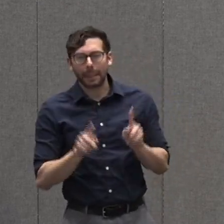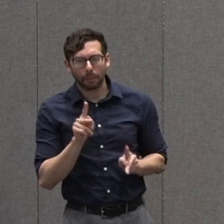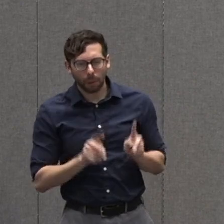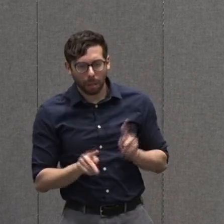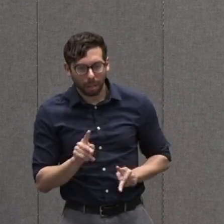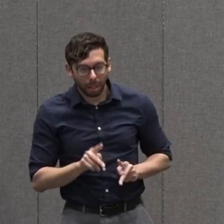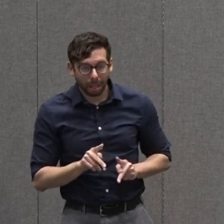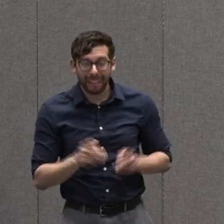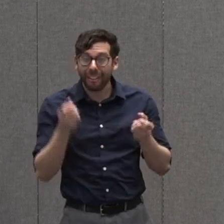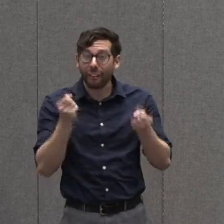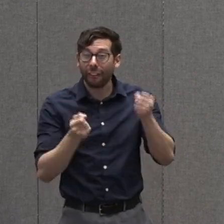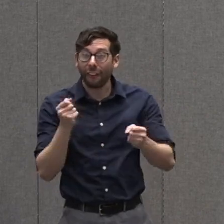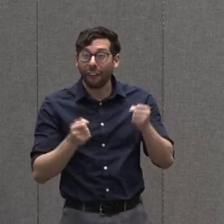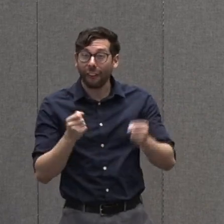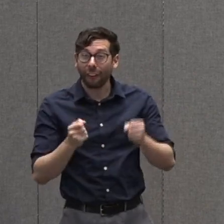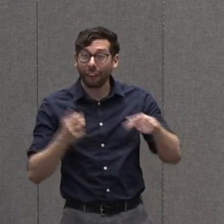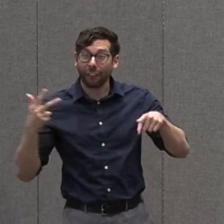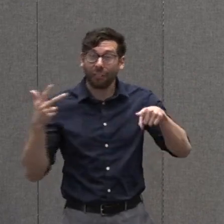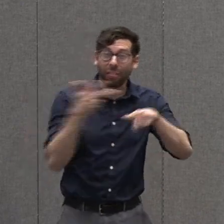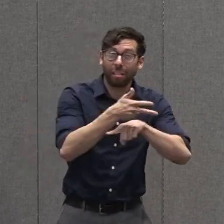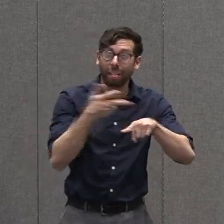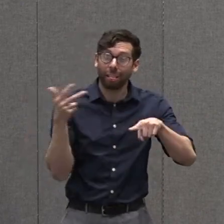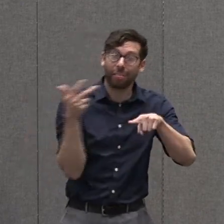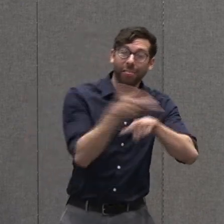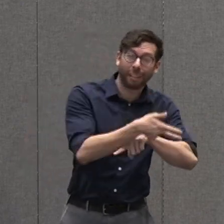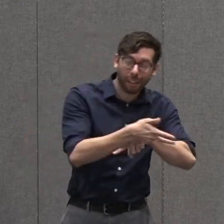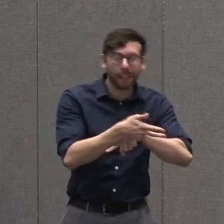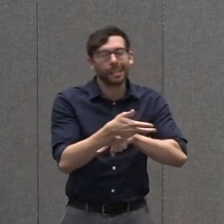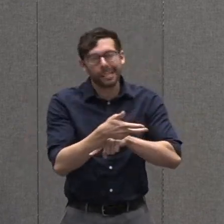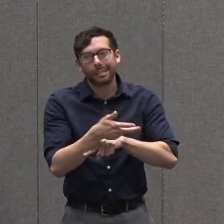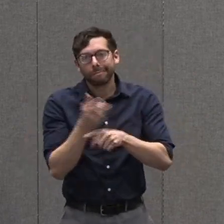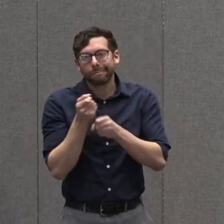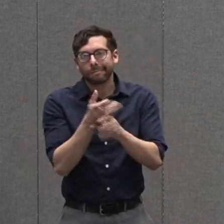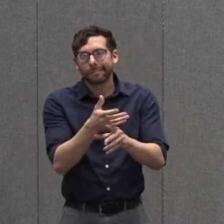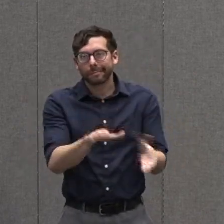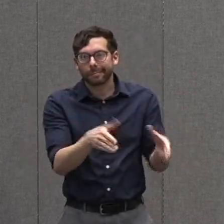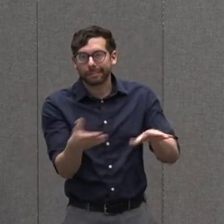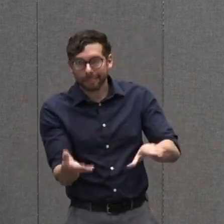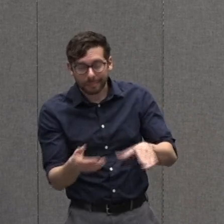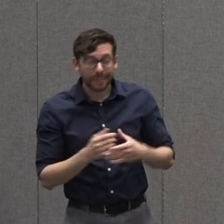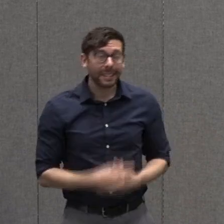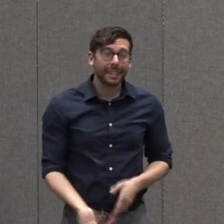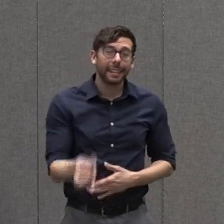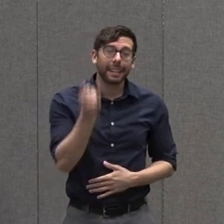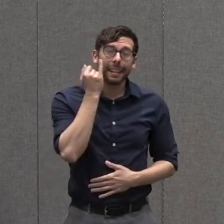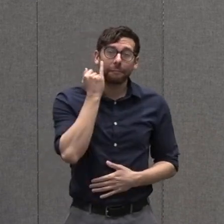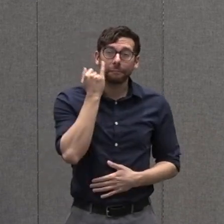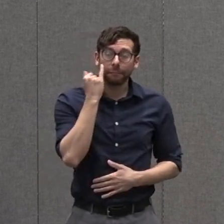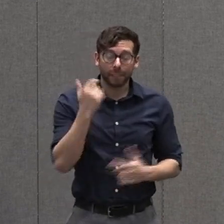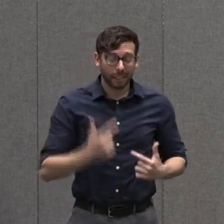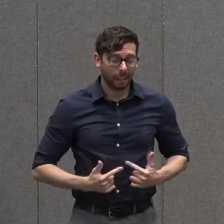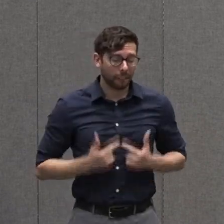If they can manage to live a year, or two in the wild, and attain a larger size,